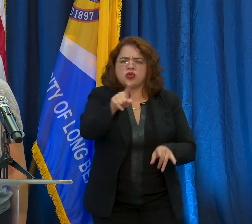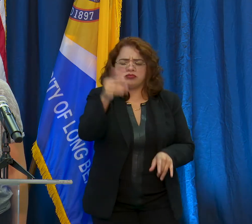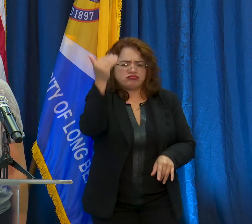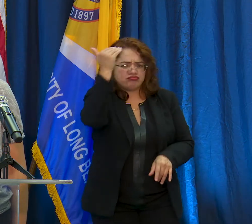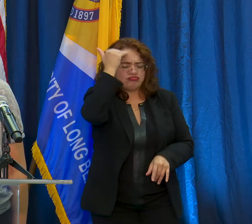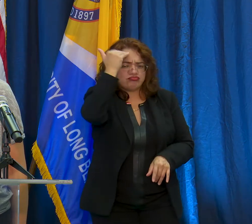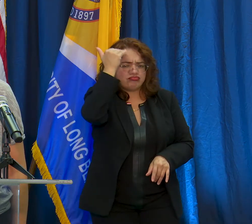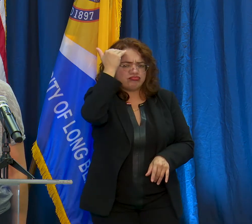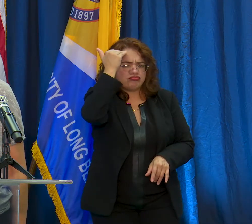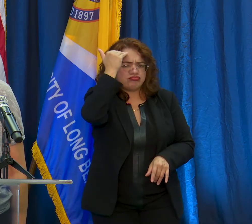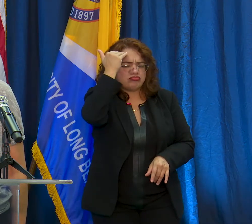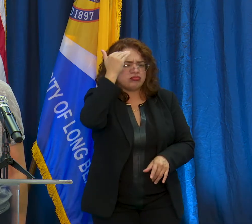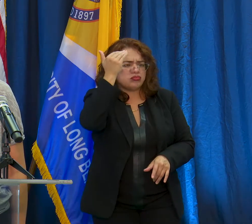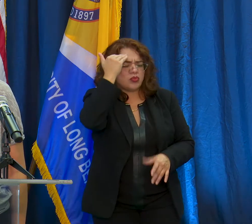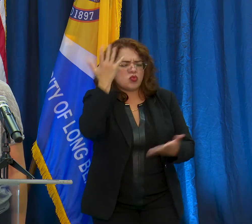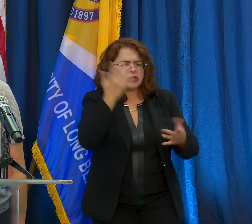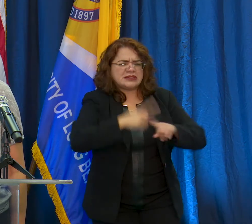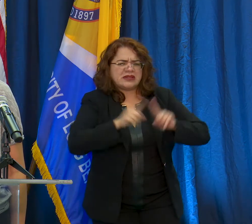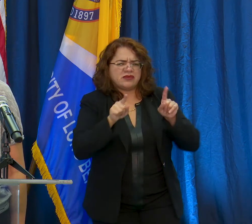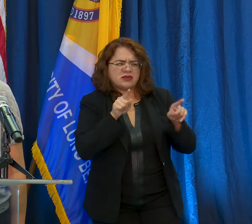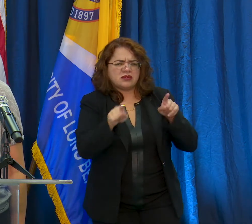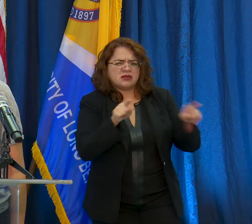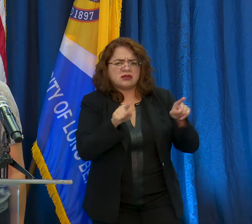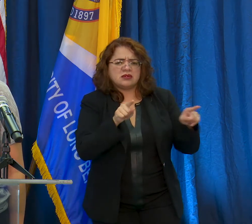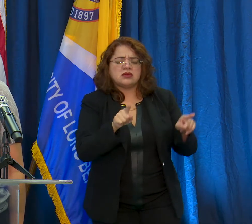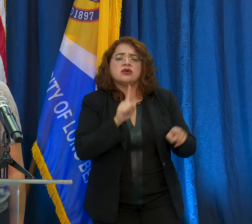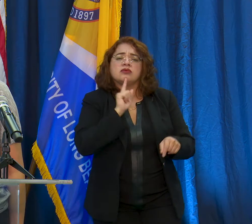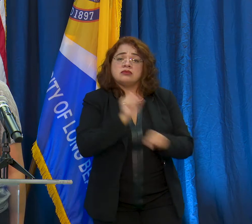to know the difference between scammers and legitimate